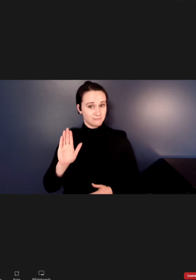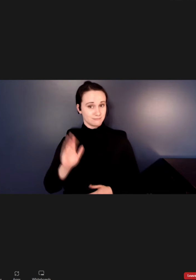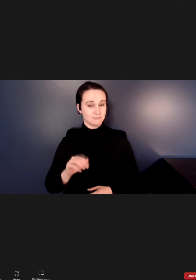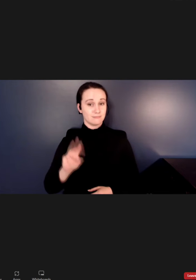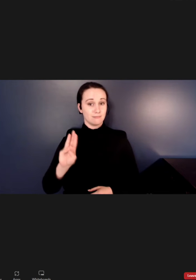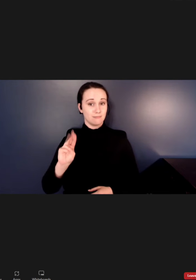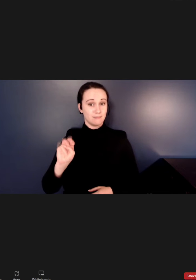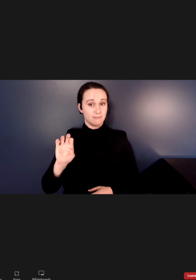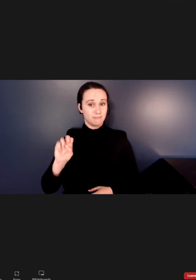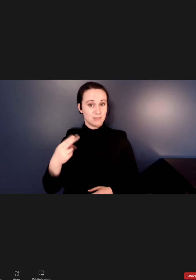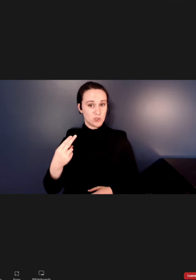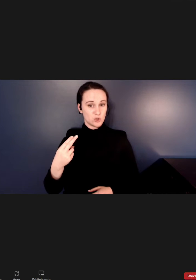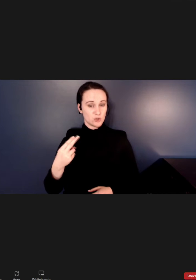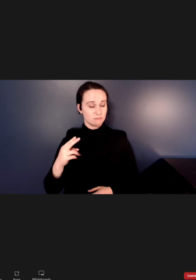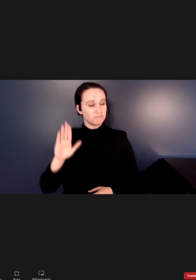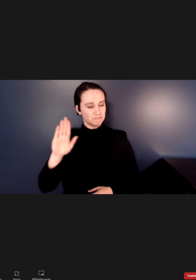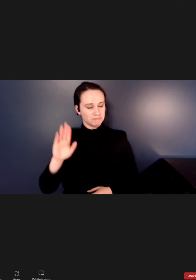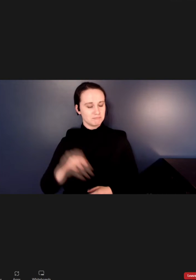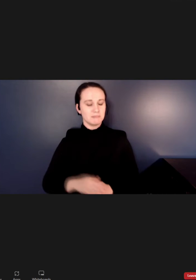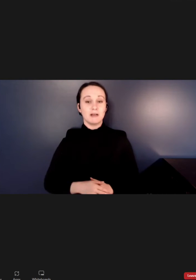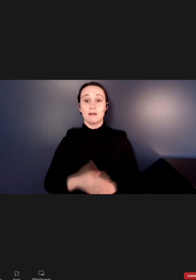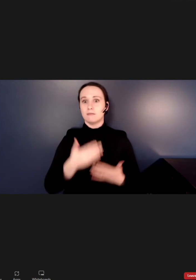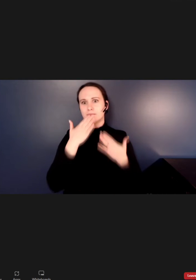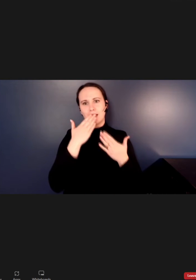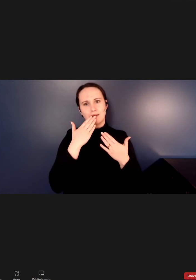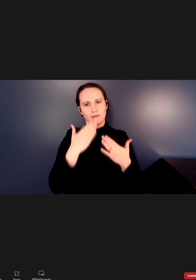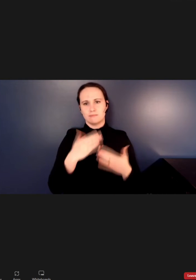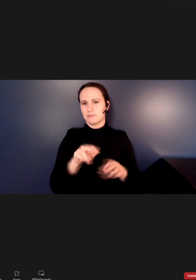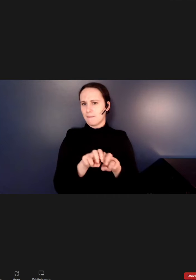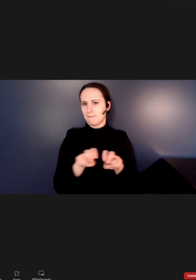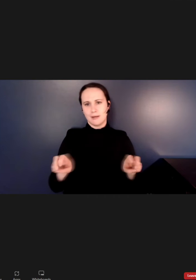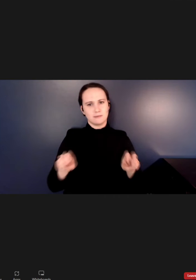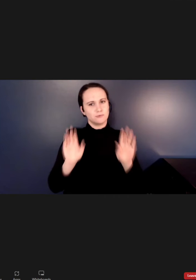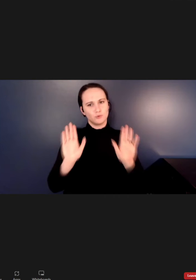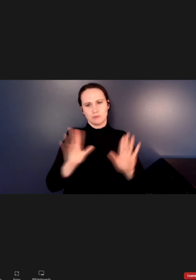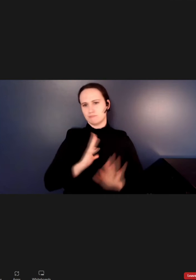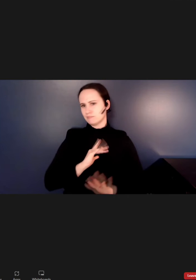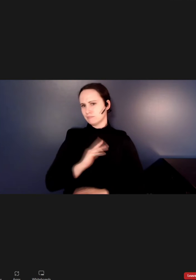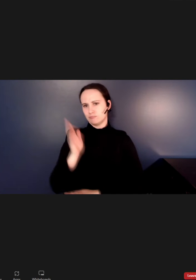Male Speaker: Yeah. Thank you to the panel for the great presentation, and to all providers who